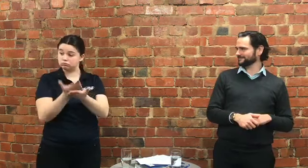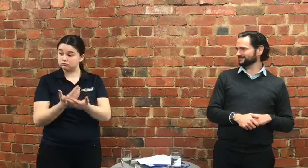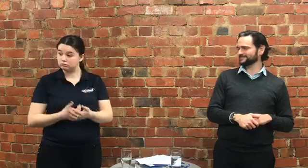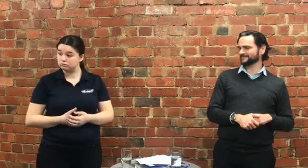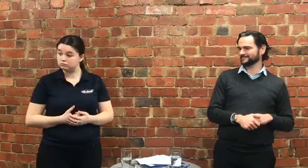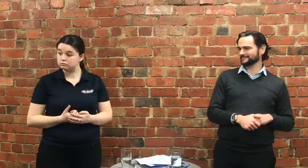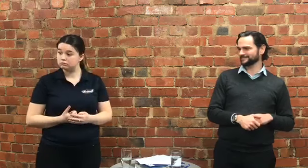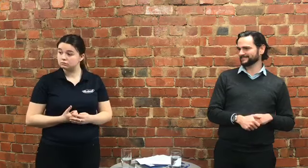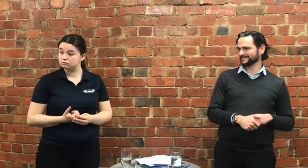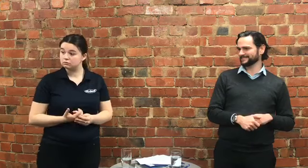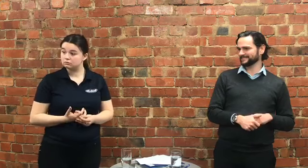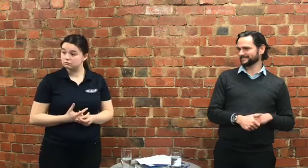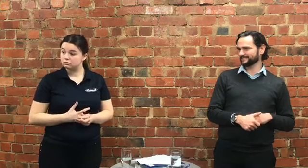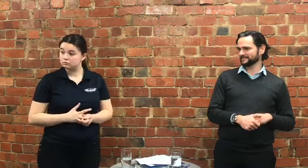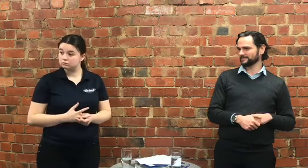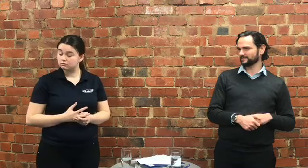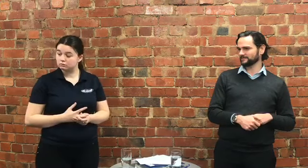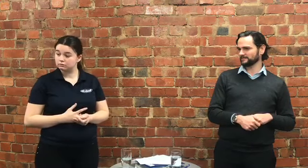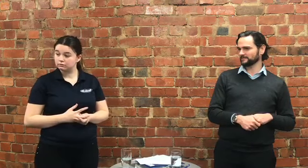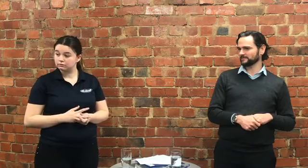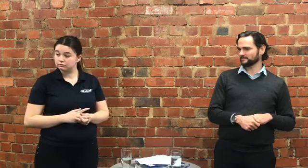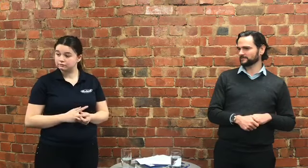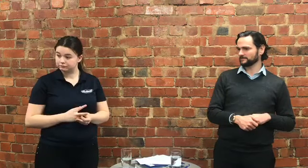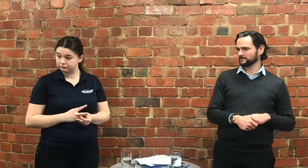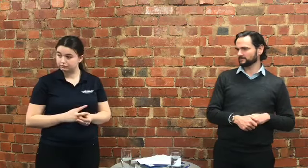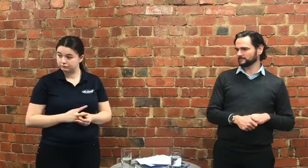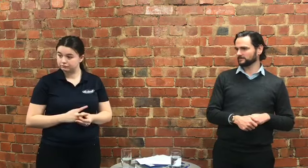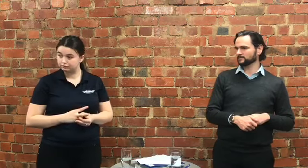Okay, if you would like to just explain a bit about your situation.